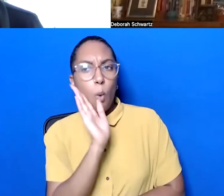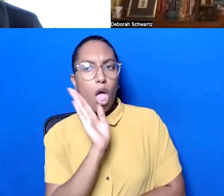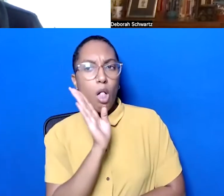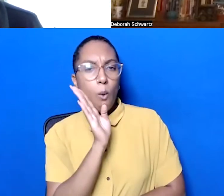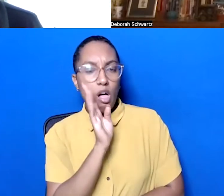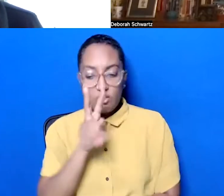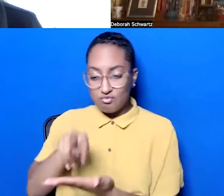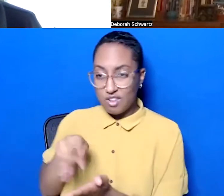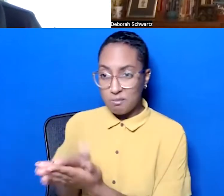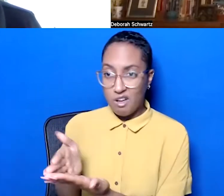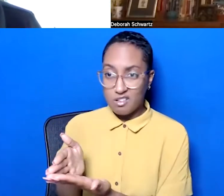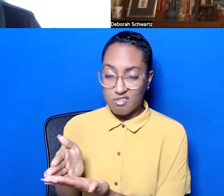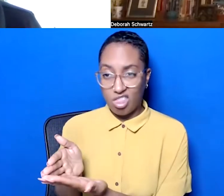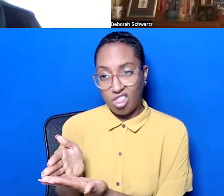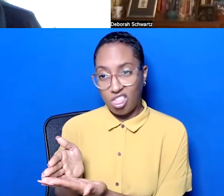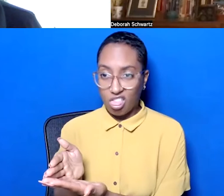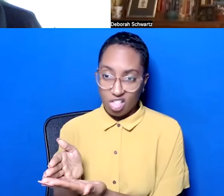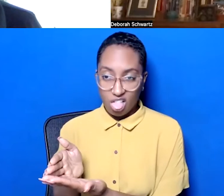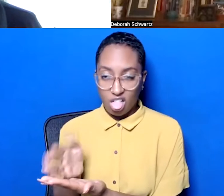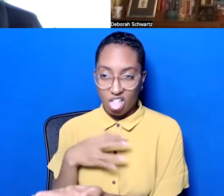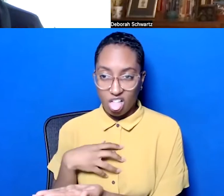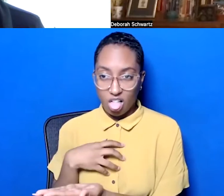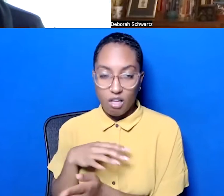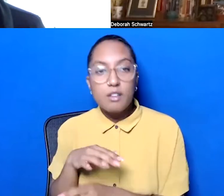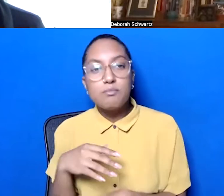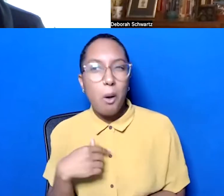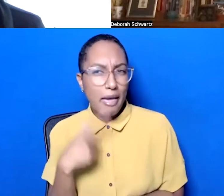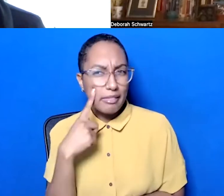in this surveys, which I think is is pretty interesting, which means that